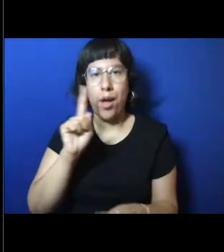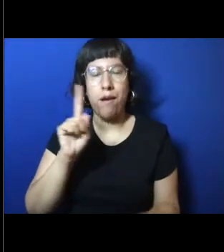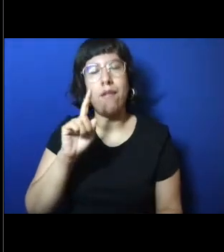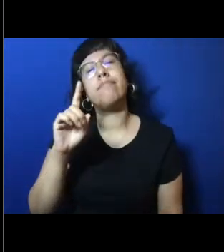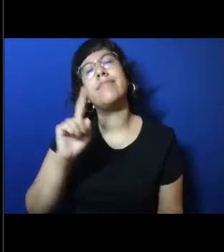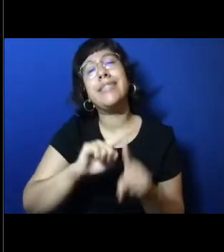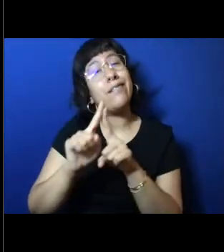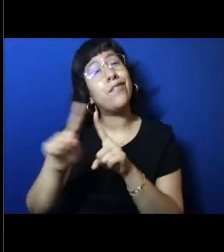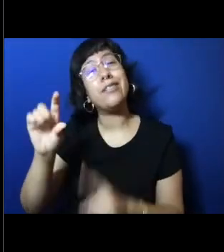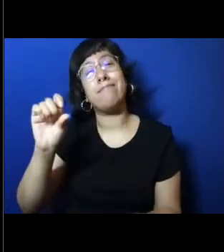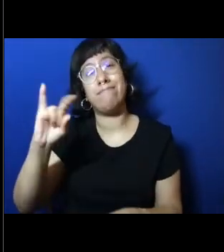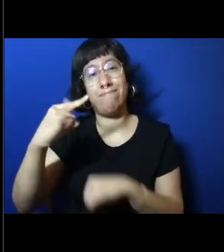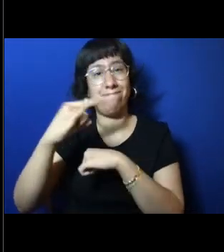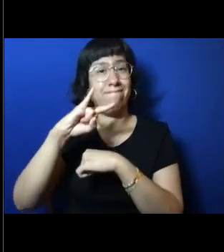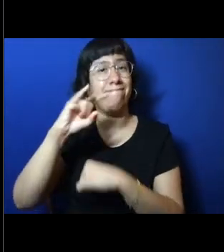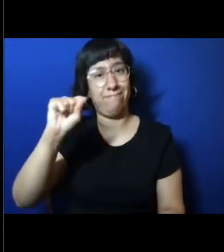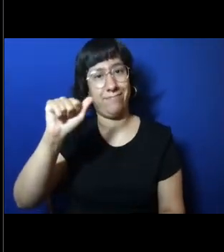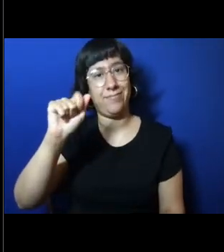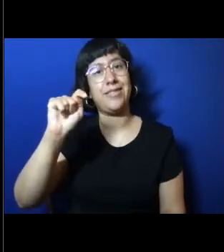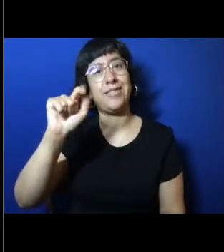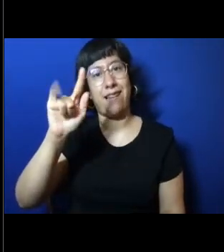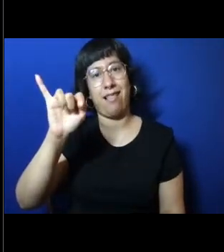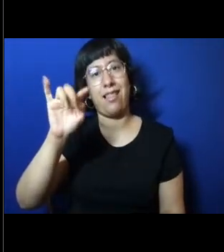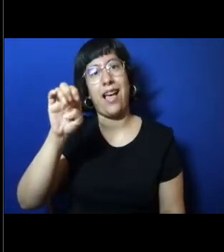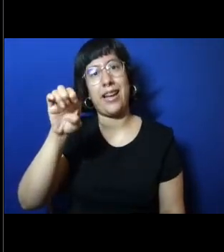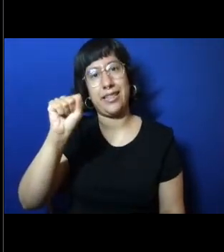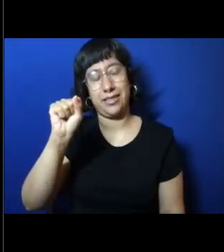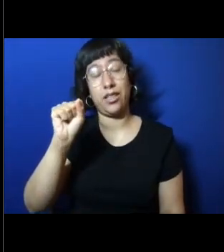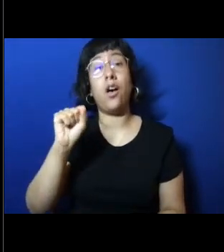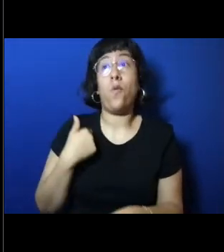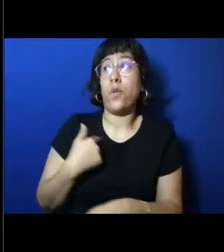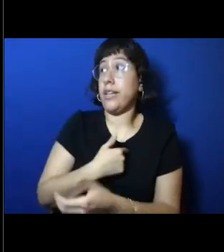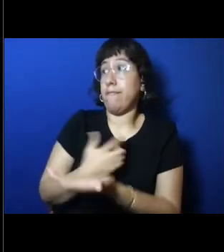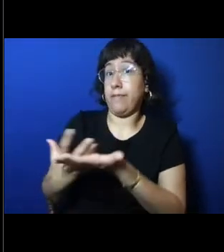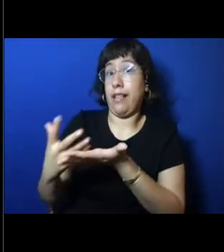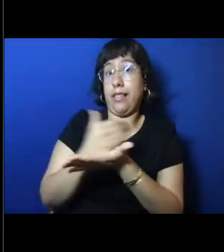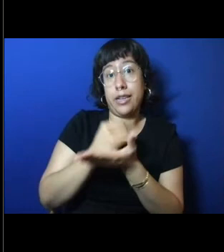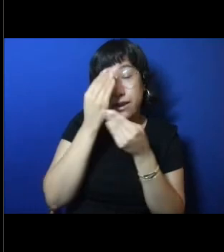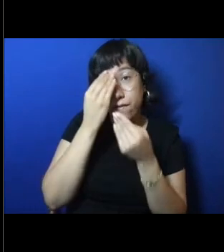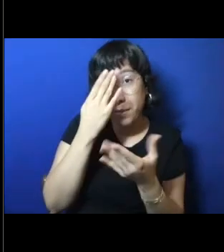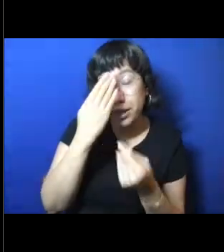And so we basically have to calibrate it. We basically make sure that it's, you know,